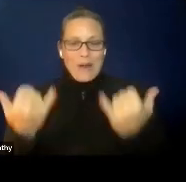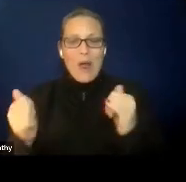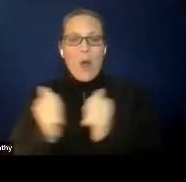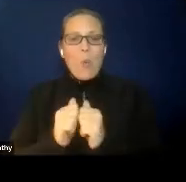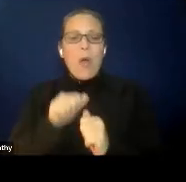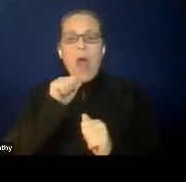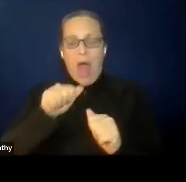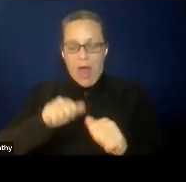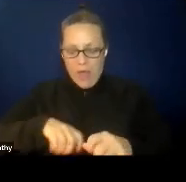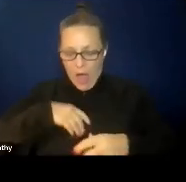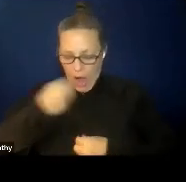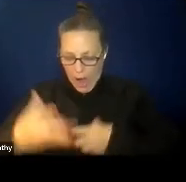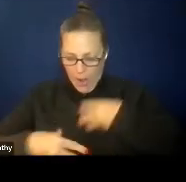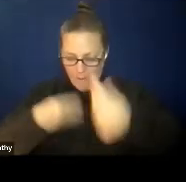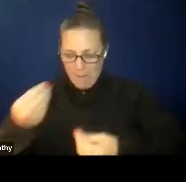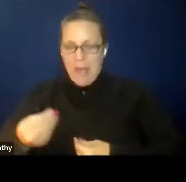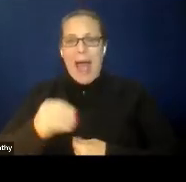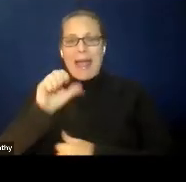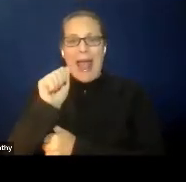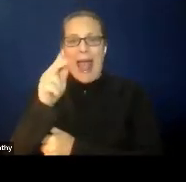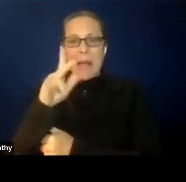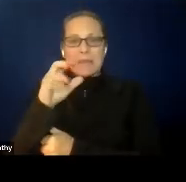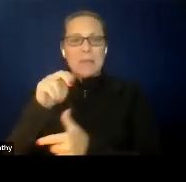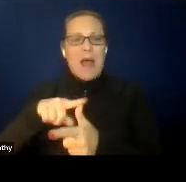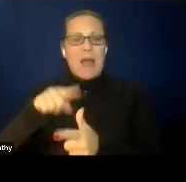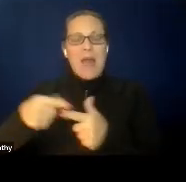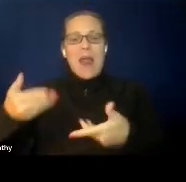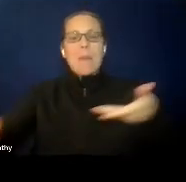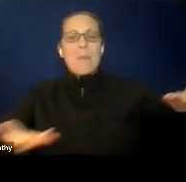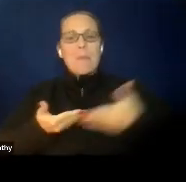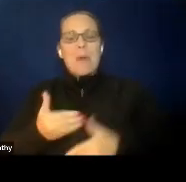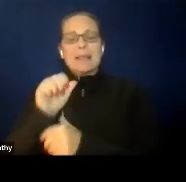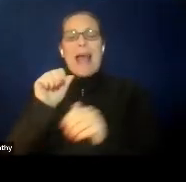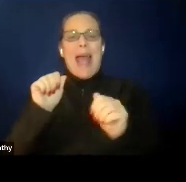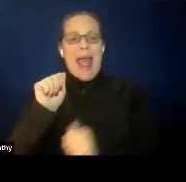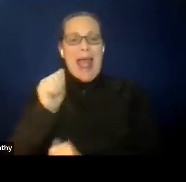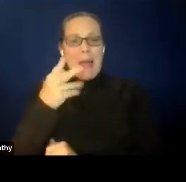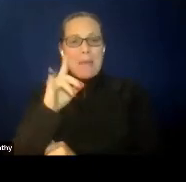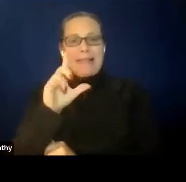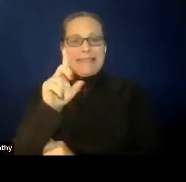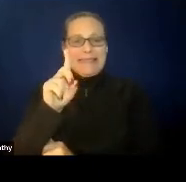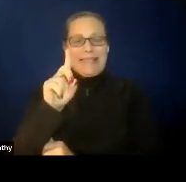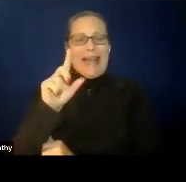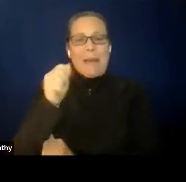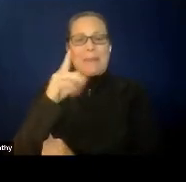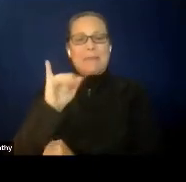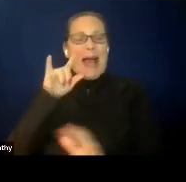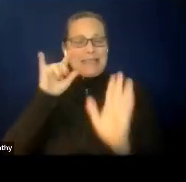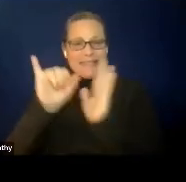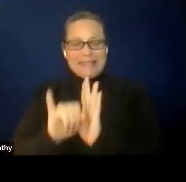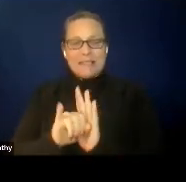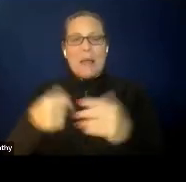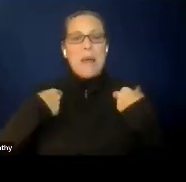Hi, everyone, thank you so much for joining us. We will go ahead and get started today with "Unpacking Ableism